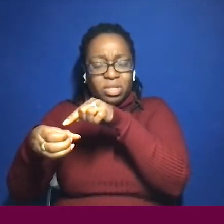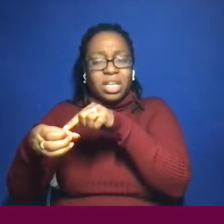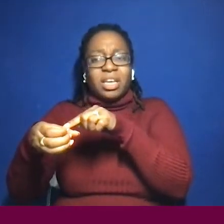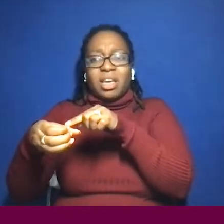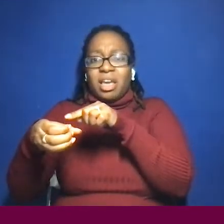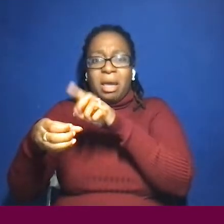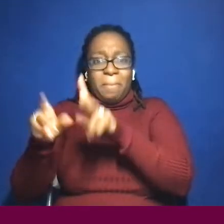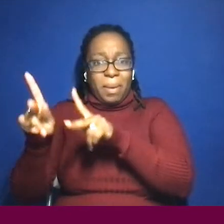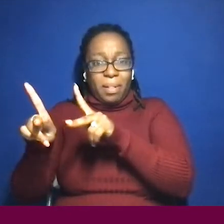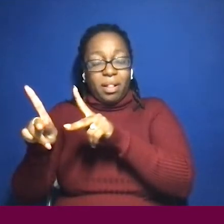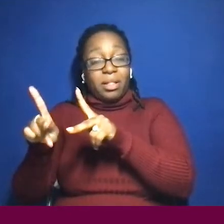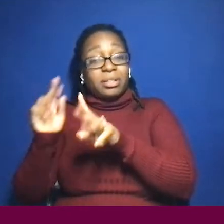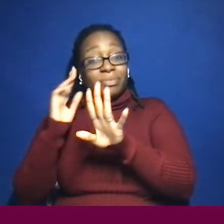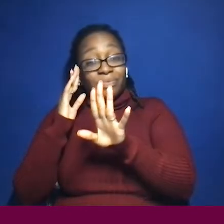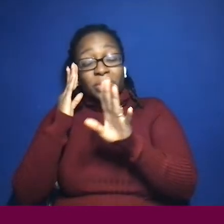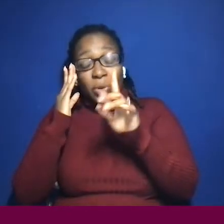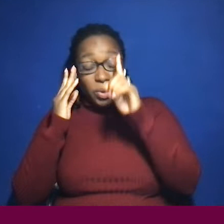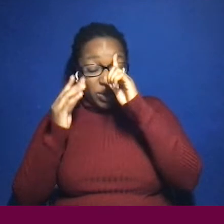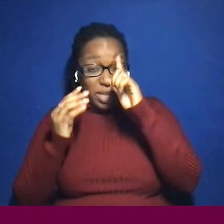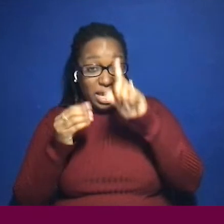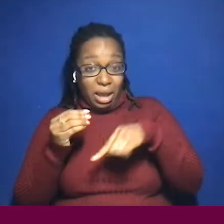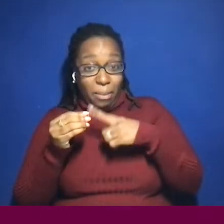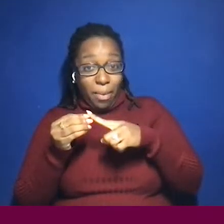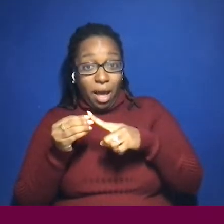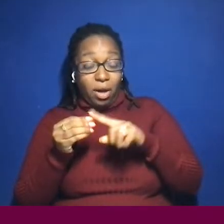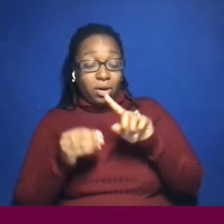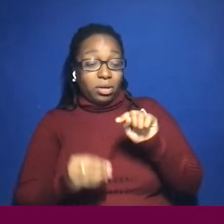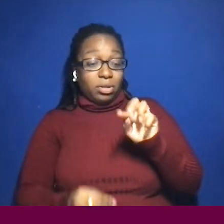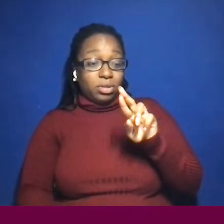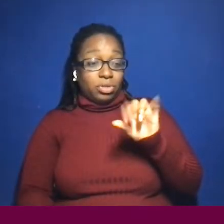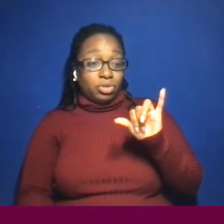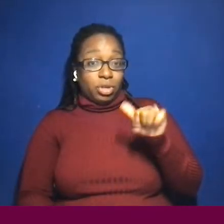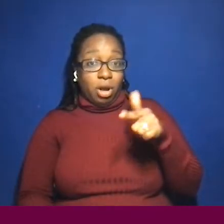most people... When you think about triaging a resource or who gets access,